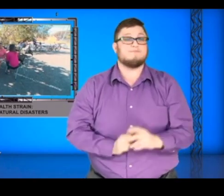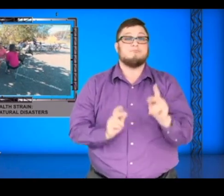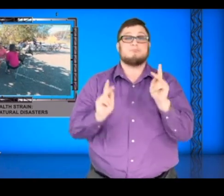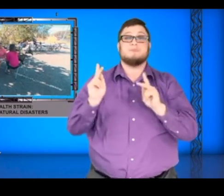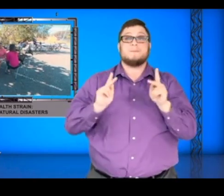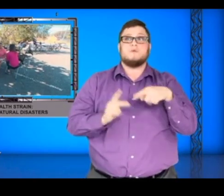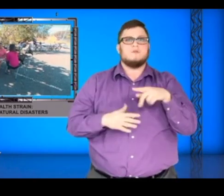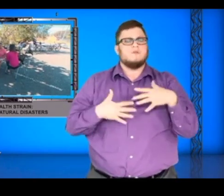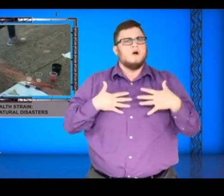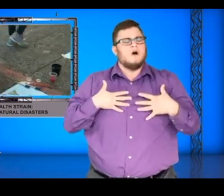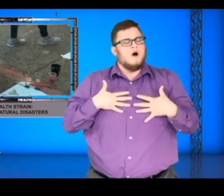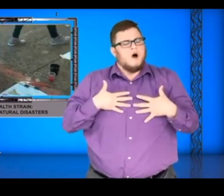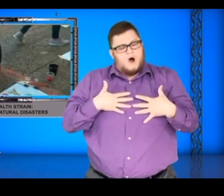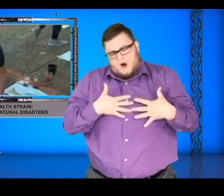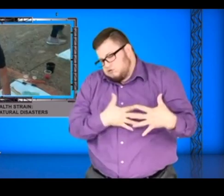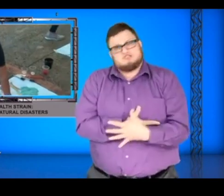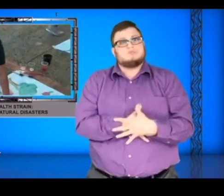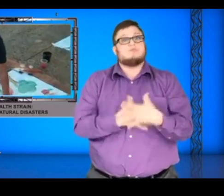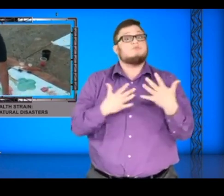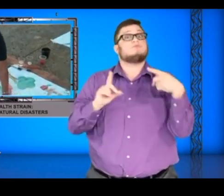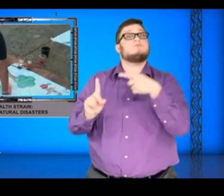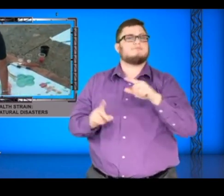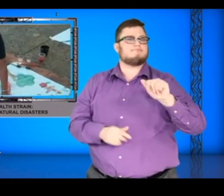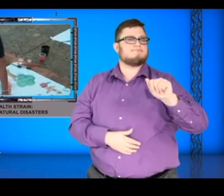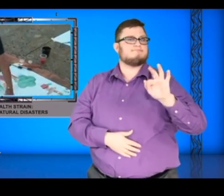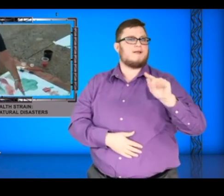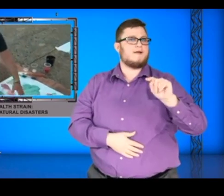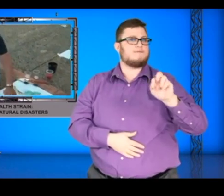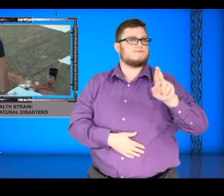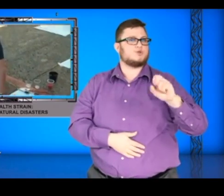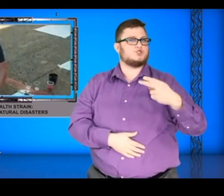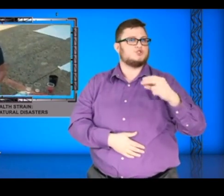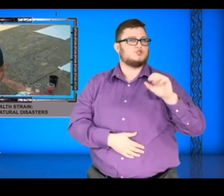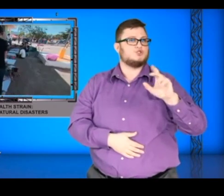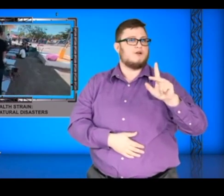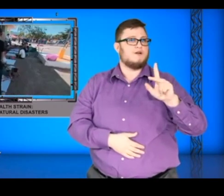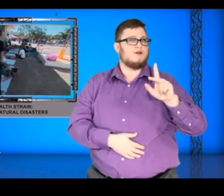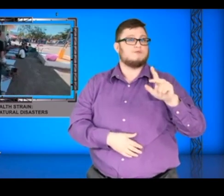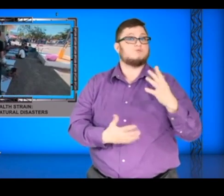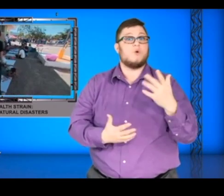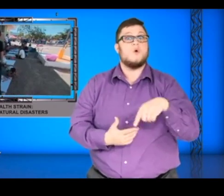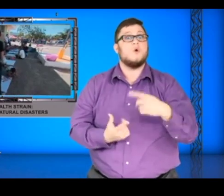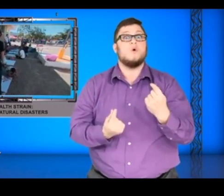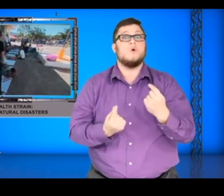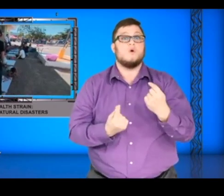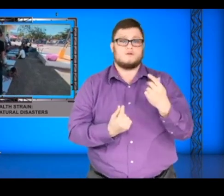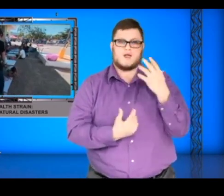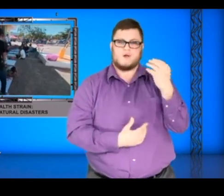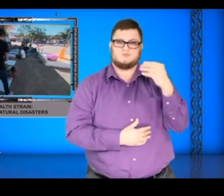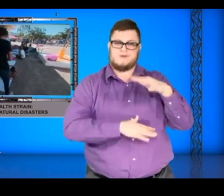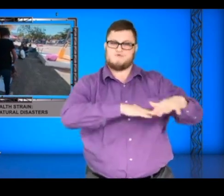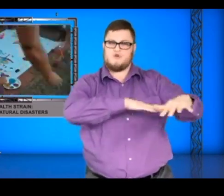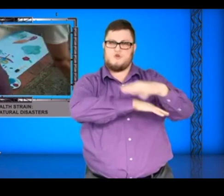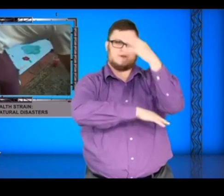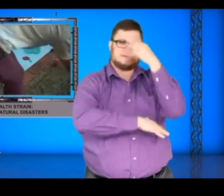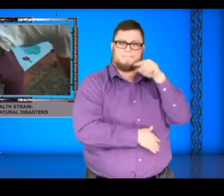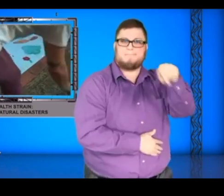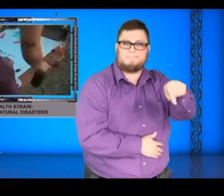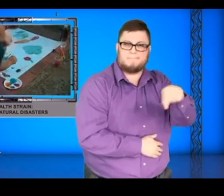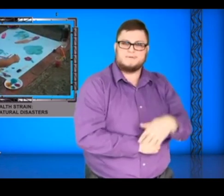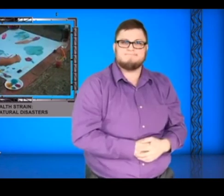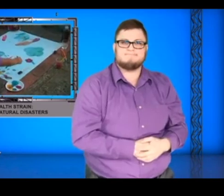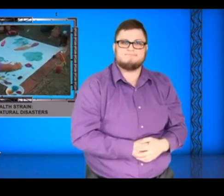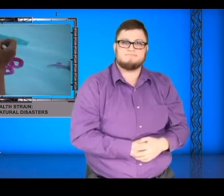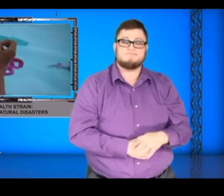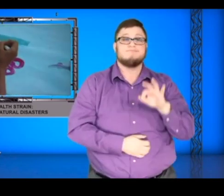People are so afraid of aftershocks, they are sleeping in their yards.